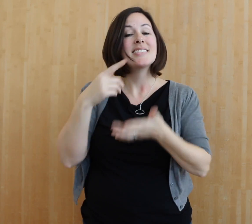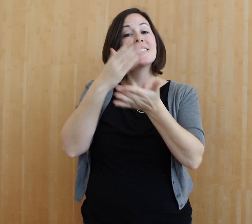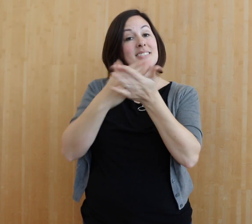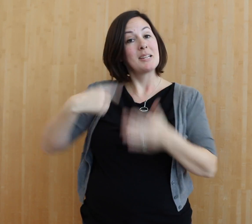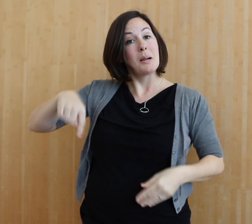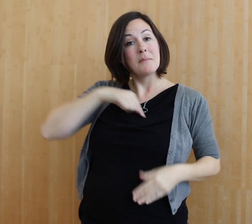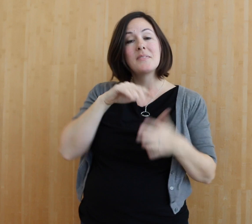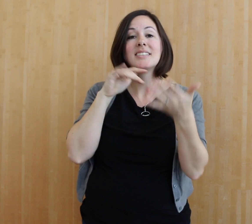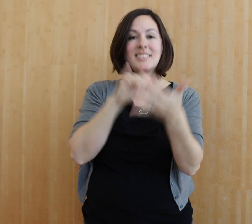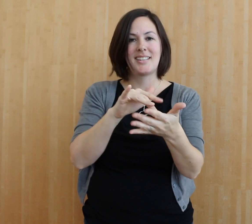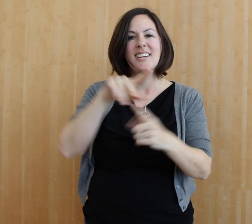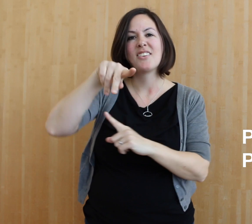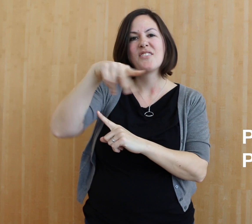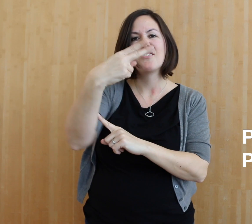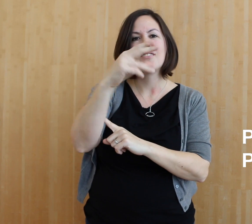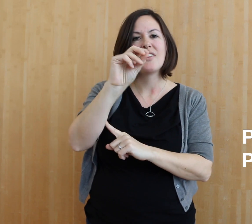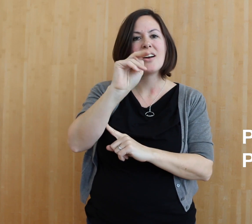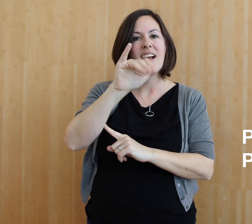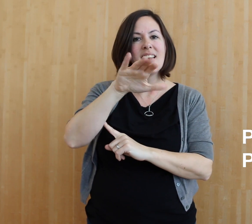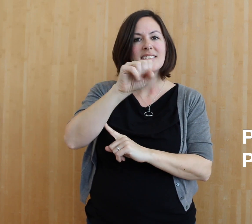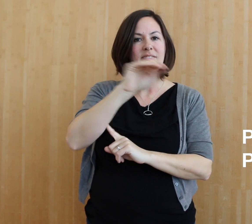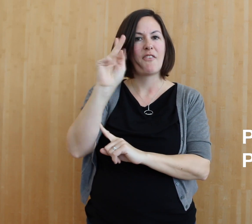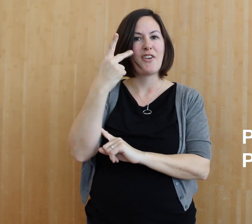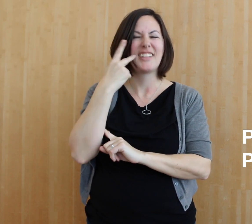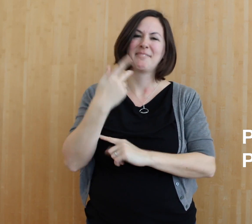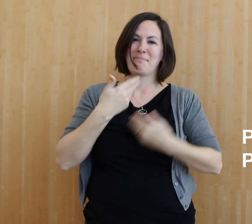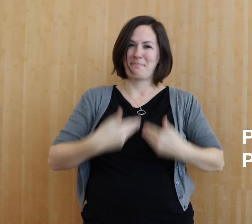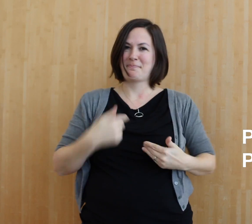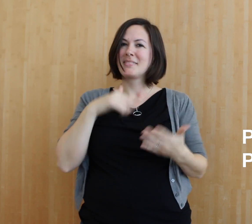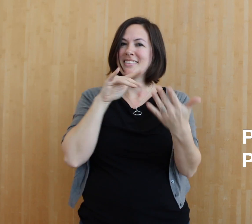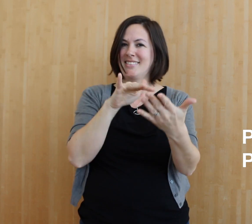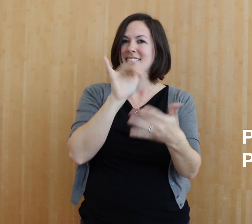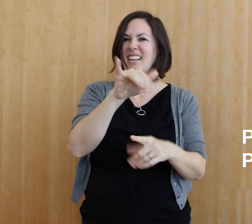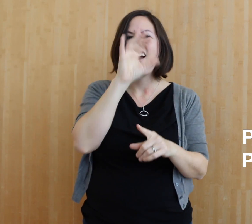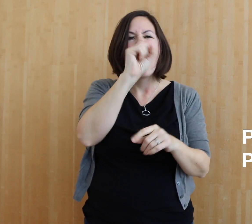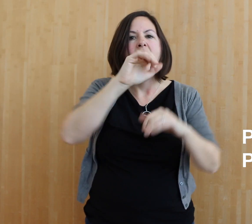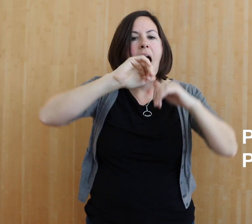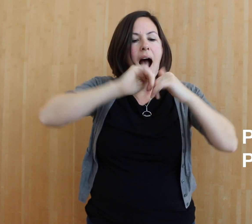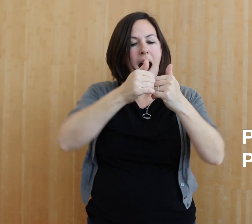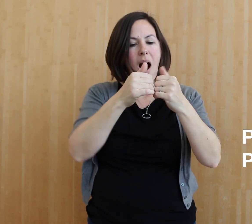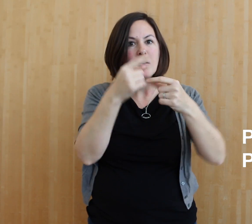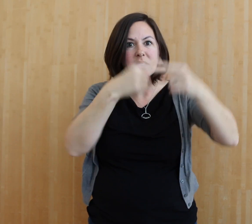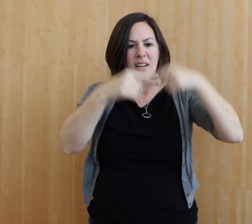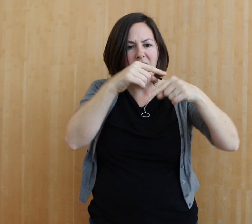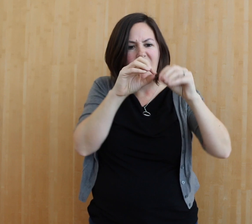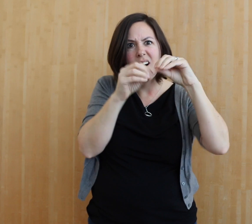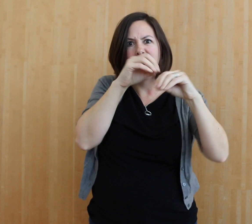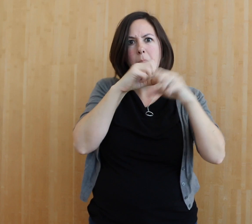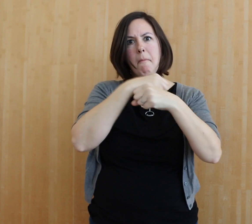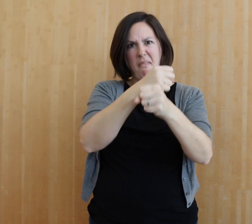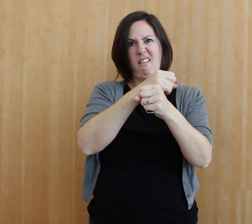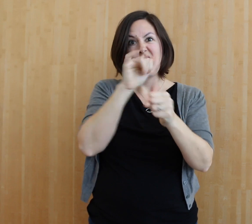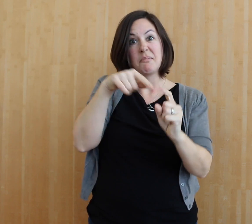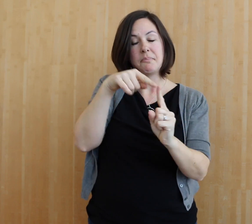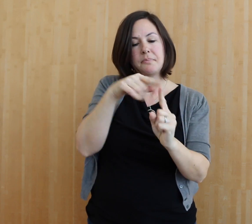Some of us study the phonetics and phonology of signed languages. Myself for example, I study that. I'm interested in how signs are built and organized.